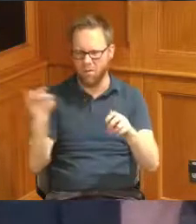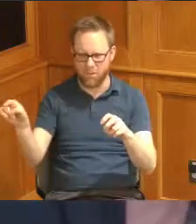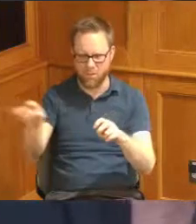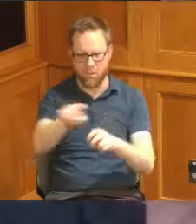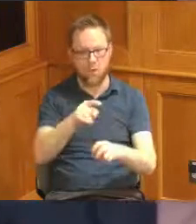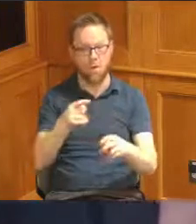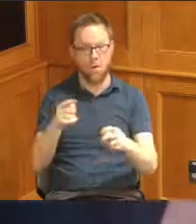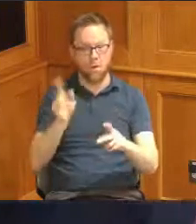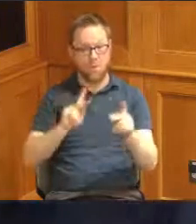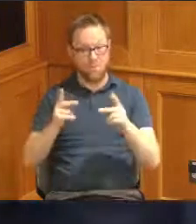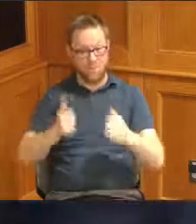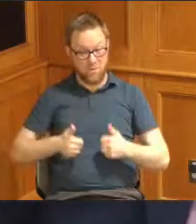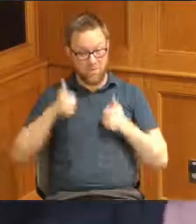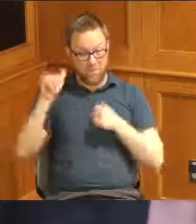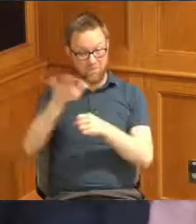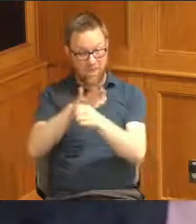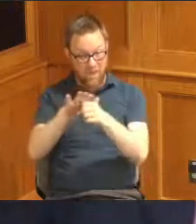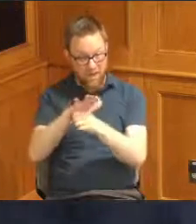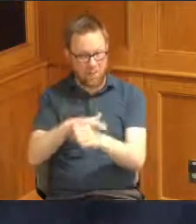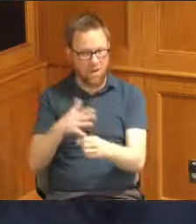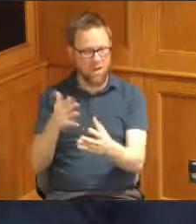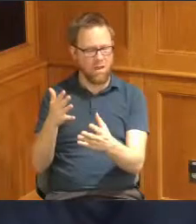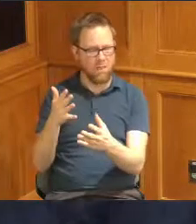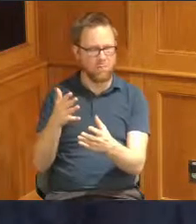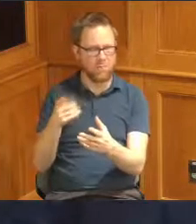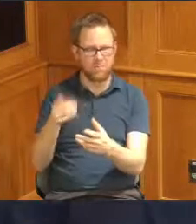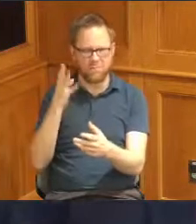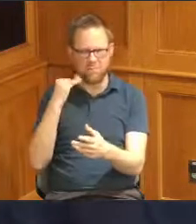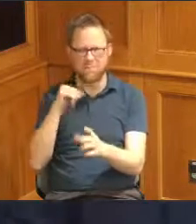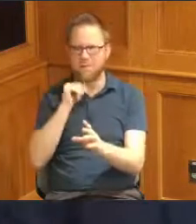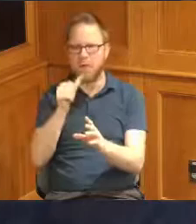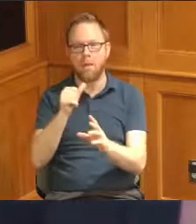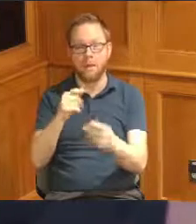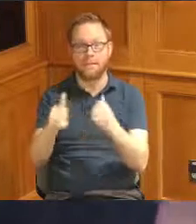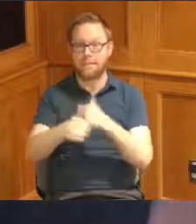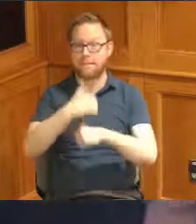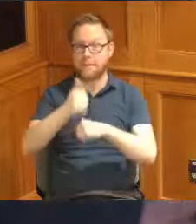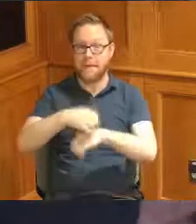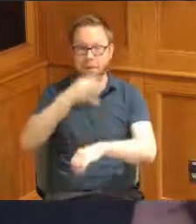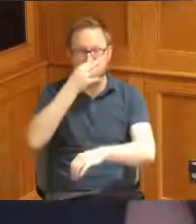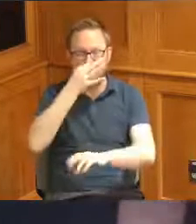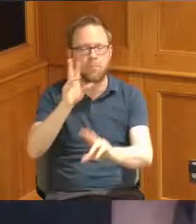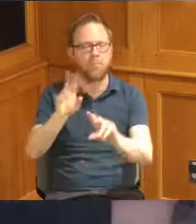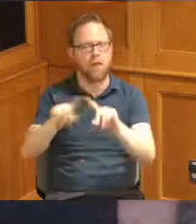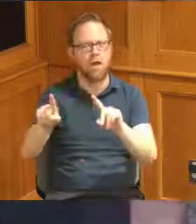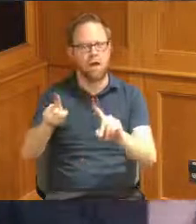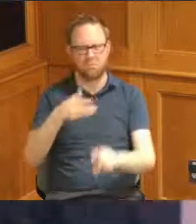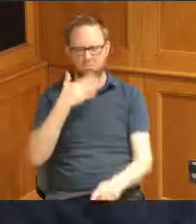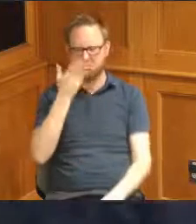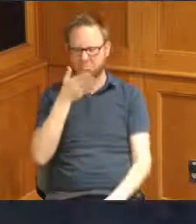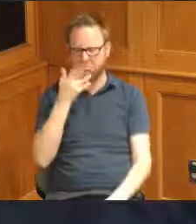Winton Terrace that have experienced not noxious dreams so much as just odors coming from that